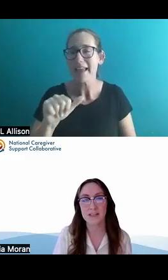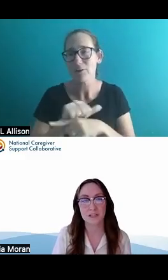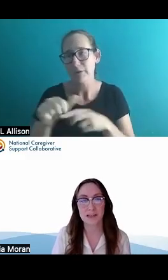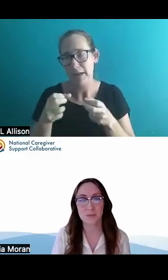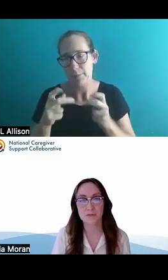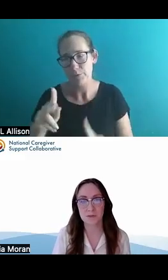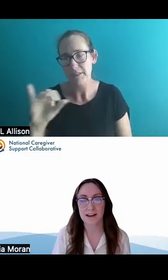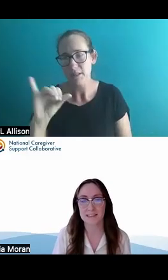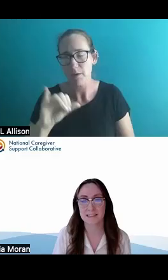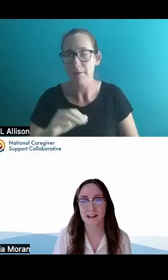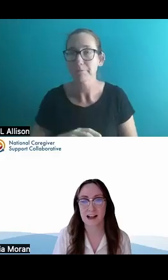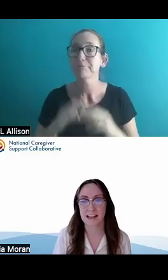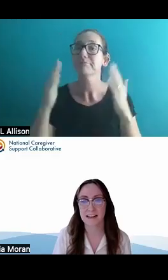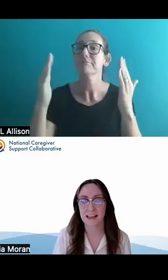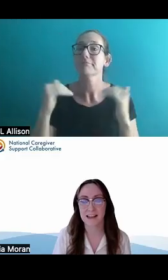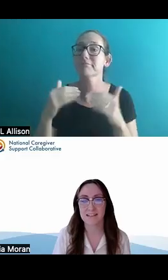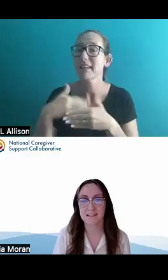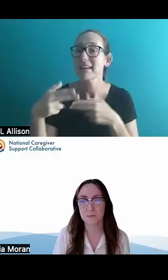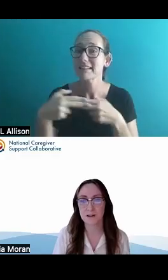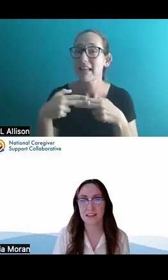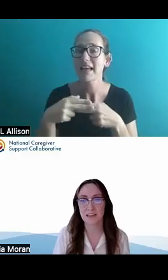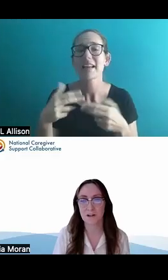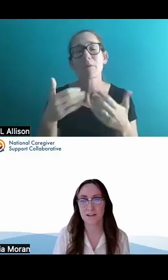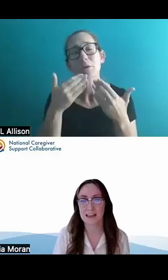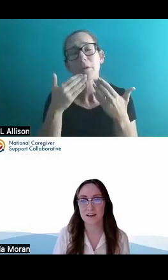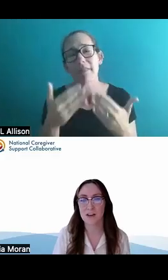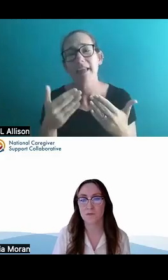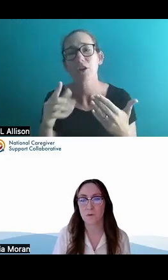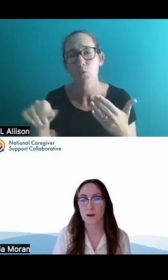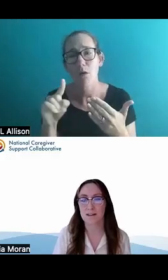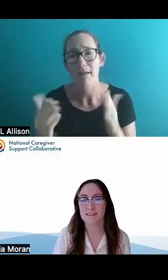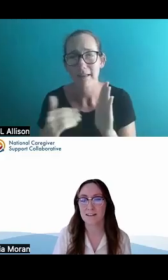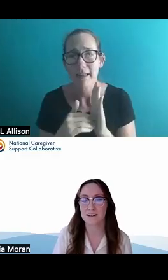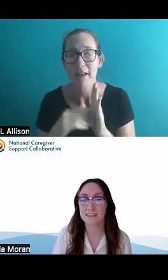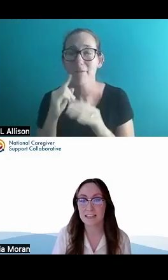So we can move to our next slide and I just want to thank you all again for sharing your insights